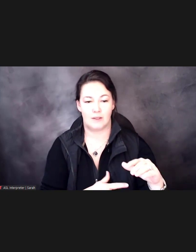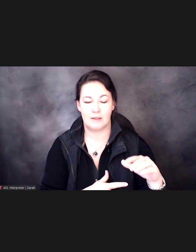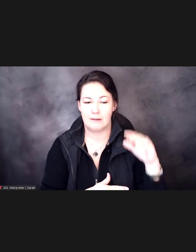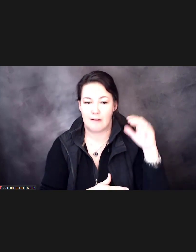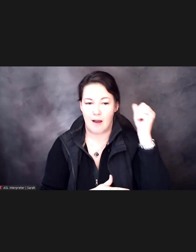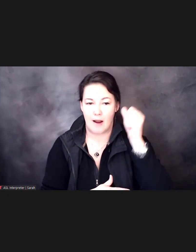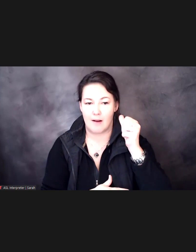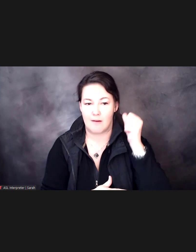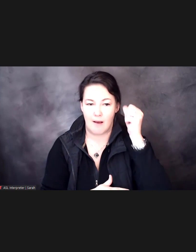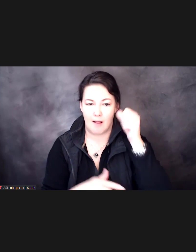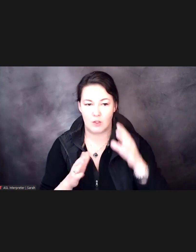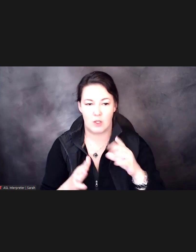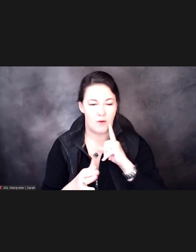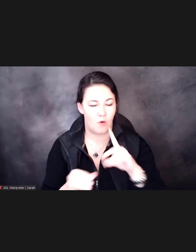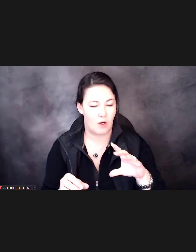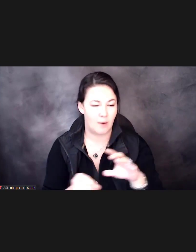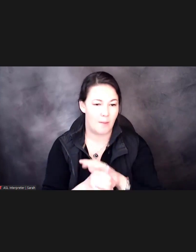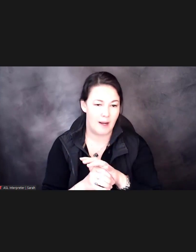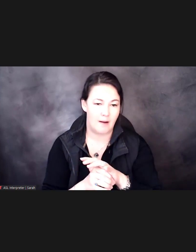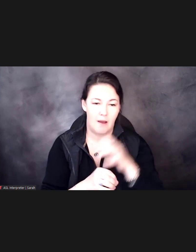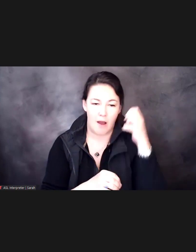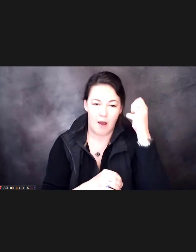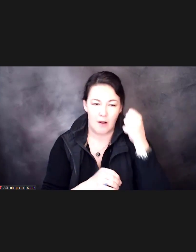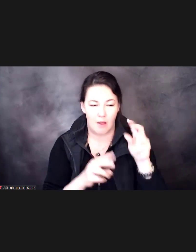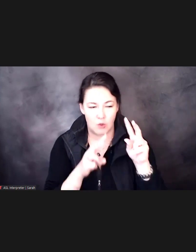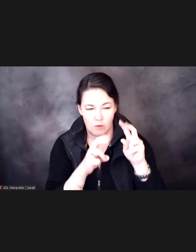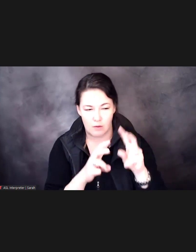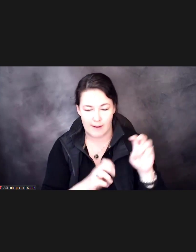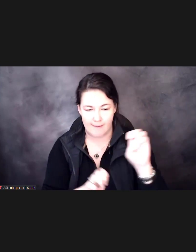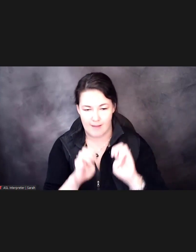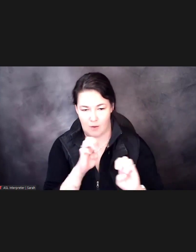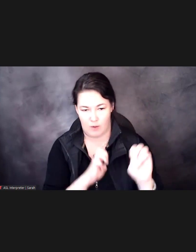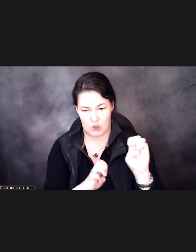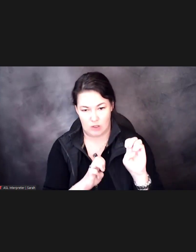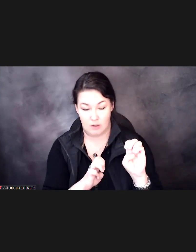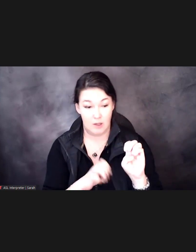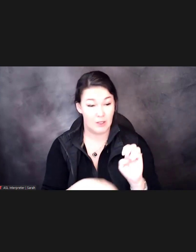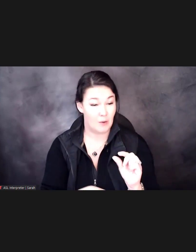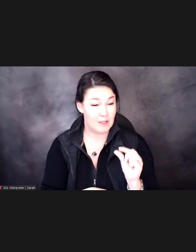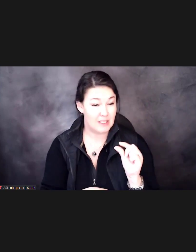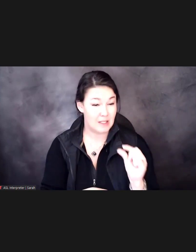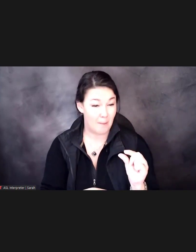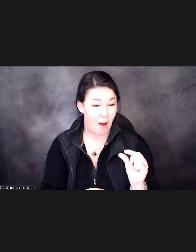audiologist for a complete audiological evaluation.